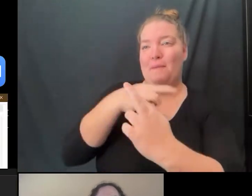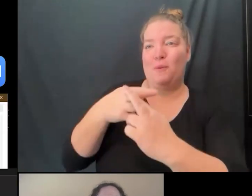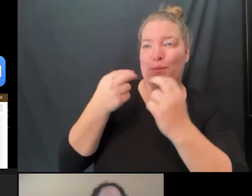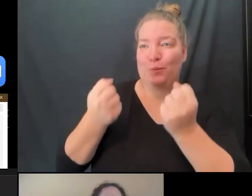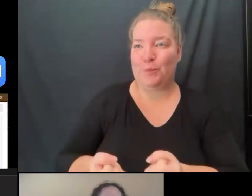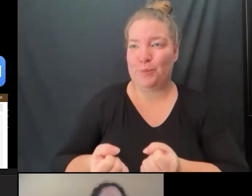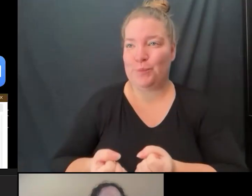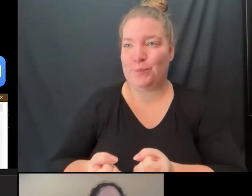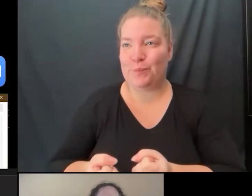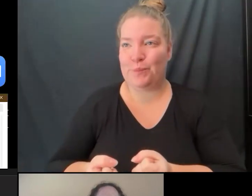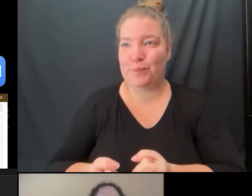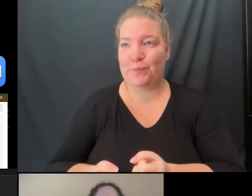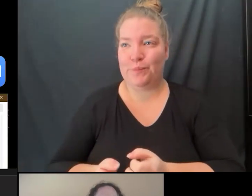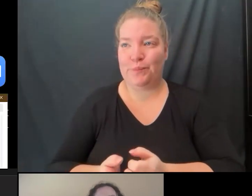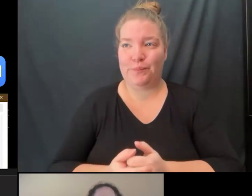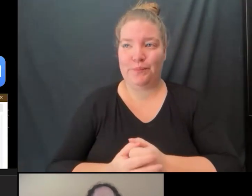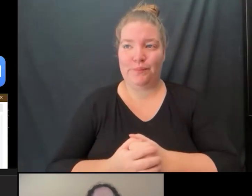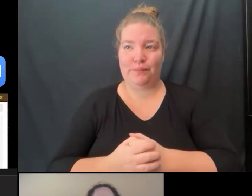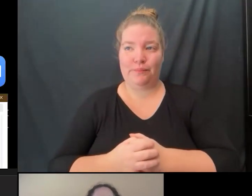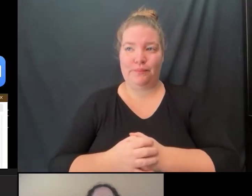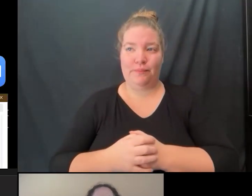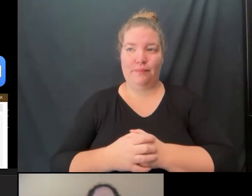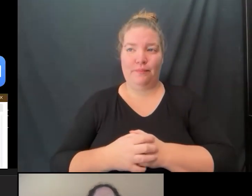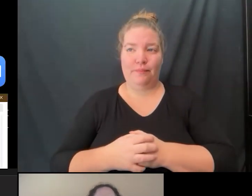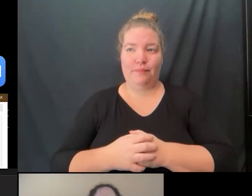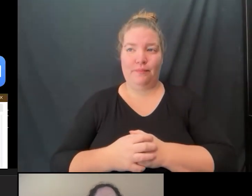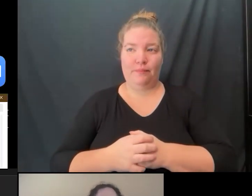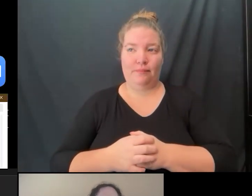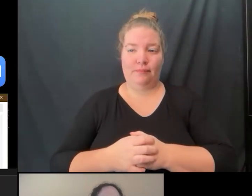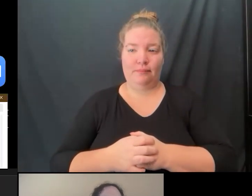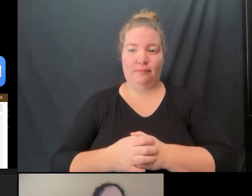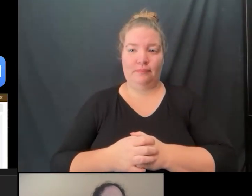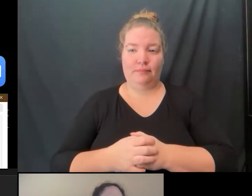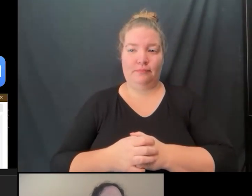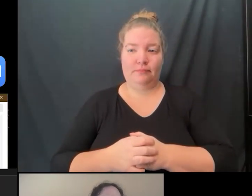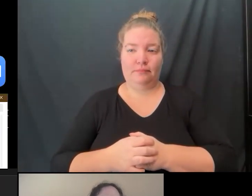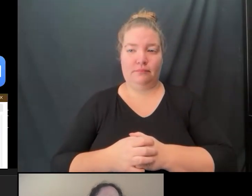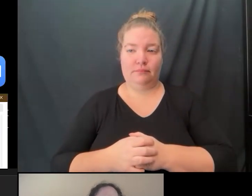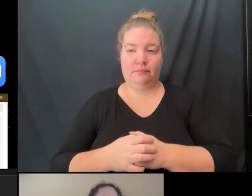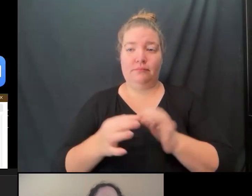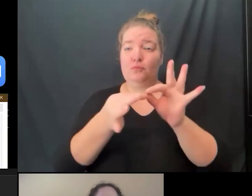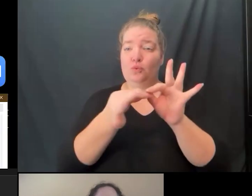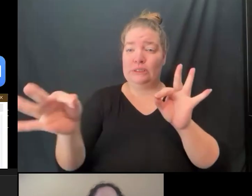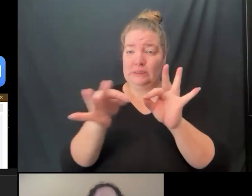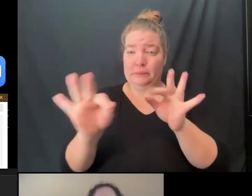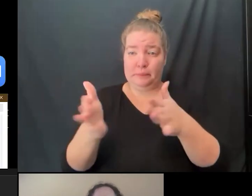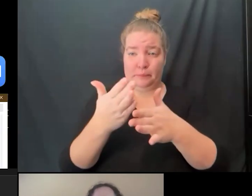Now, regarding closed captions and transcription, our other sponsor today is 3PlayMedia.